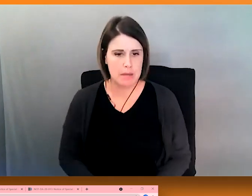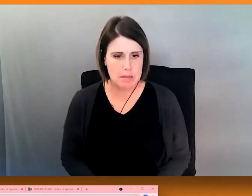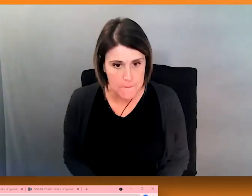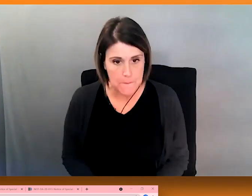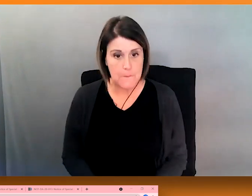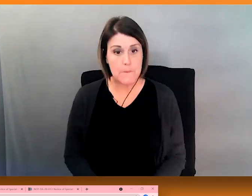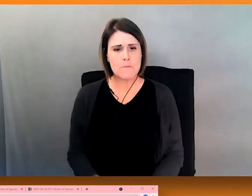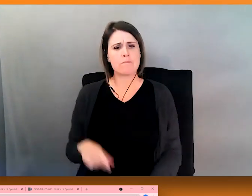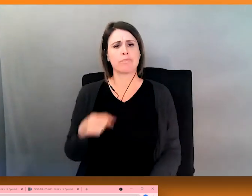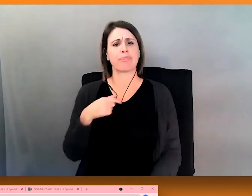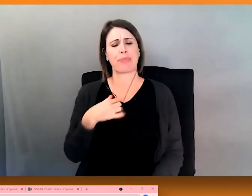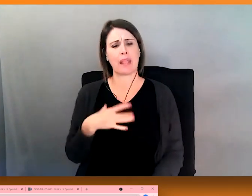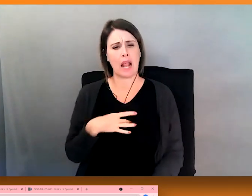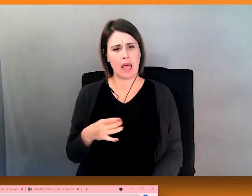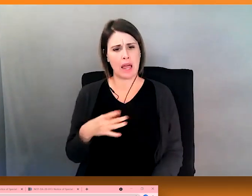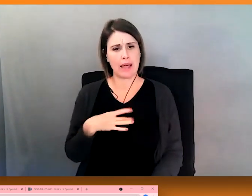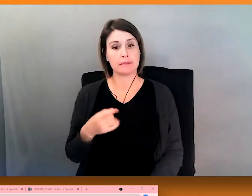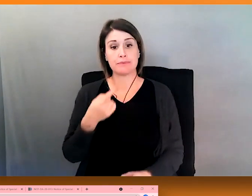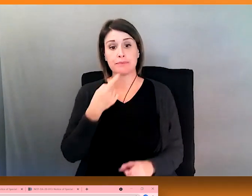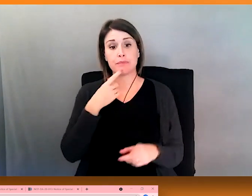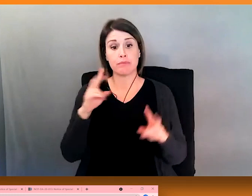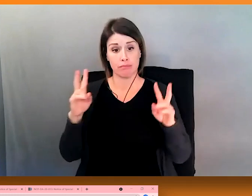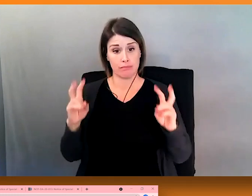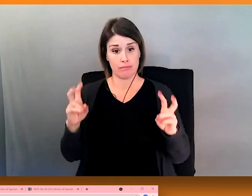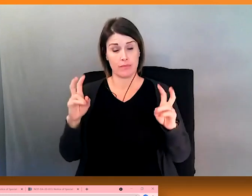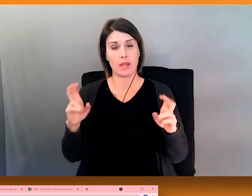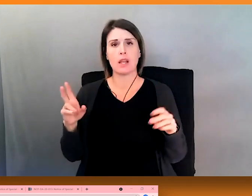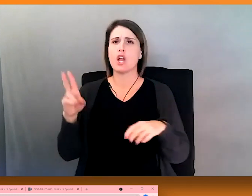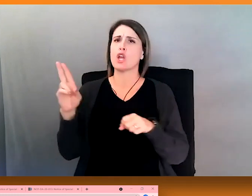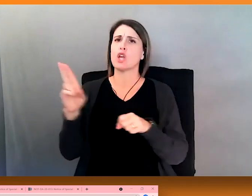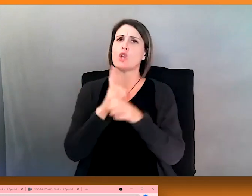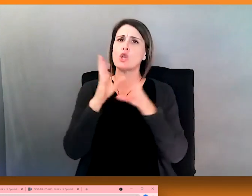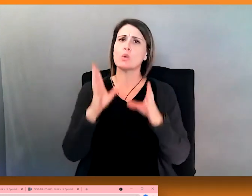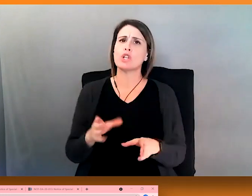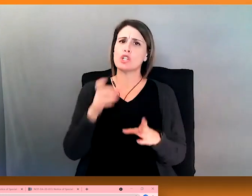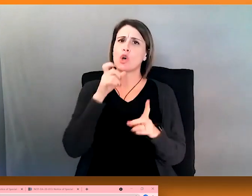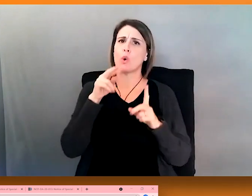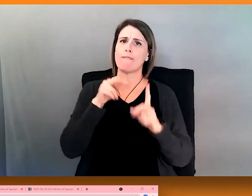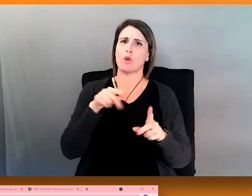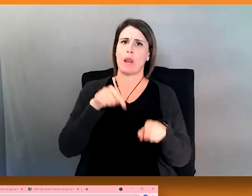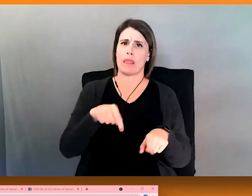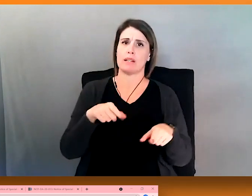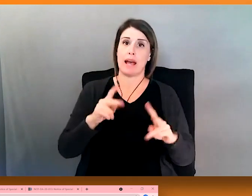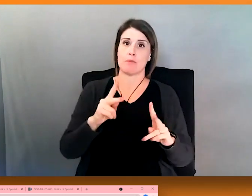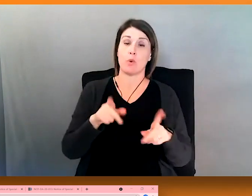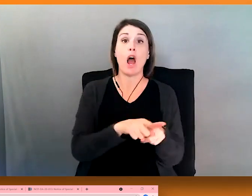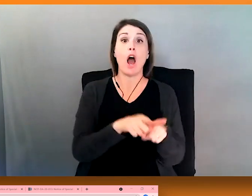and what I like is this "Users who viewed this opportunity also viewed."